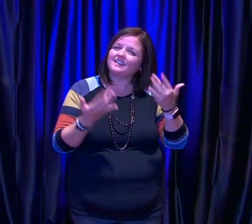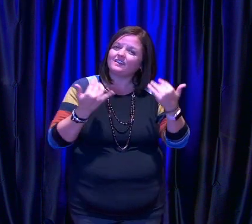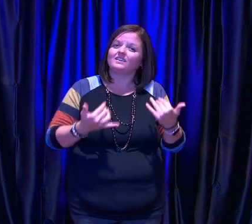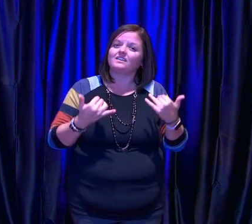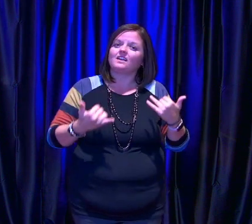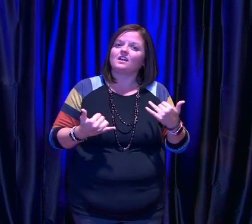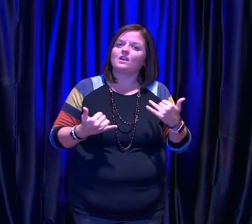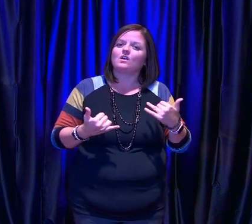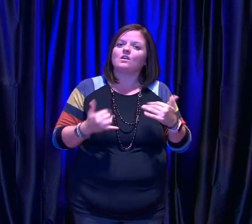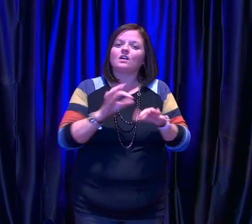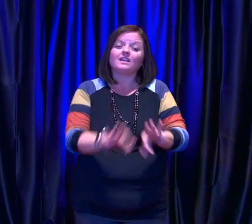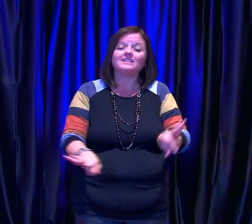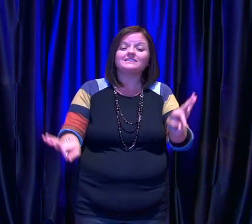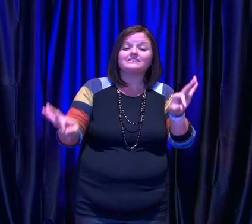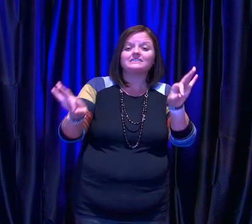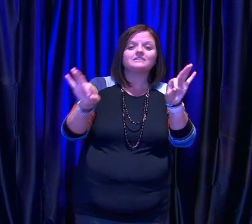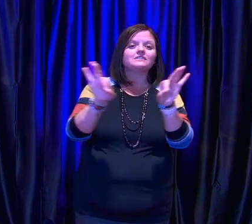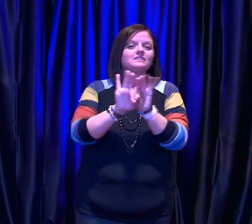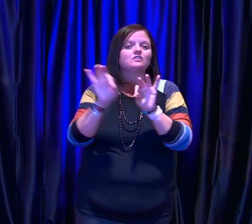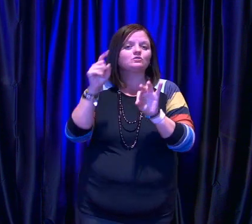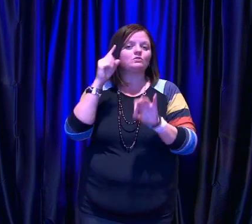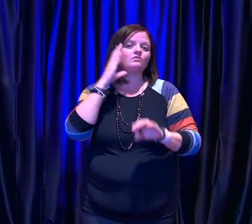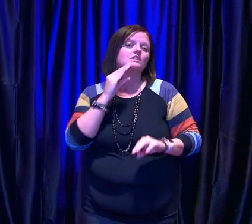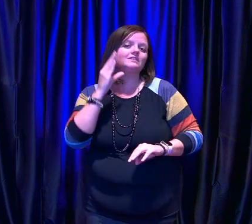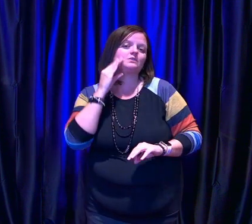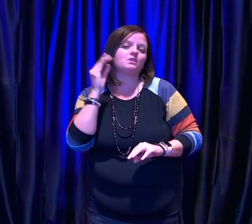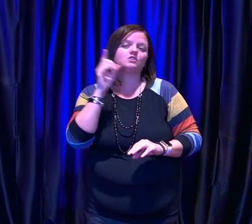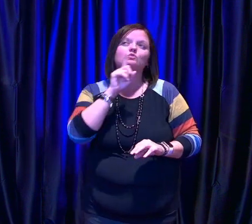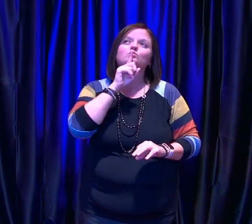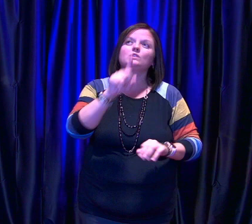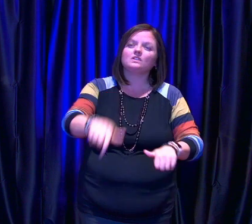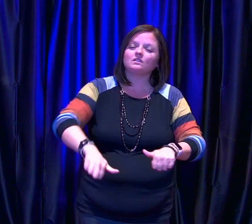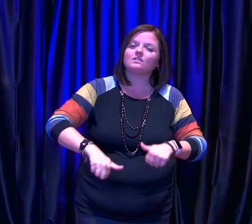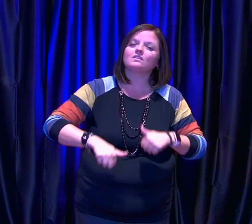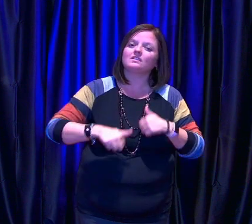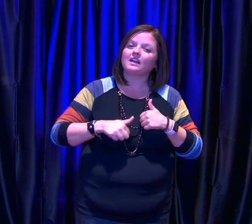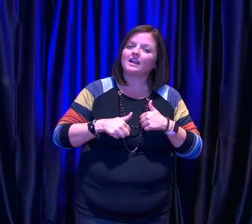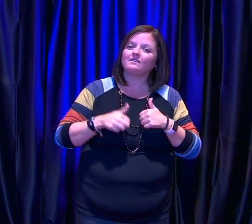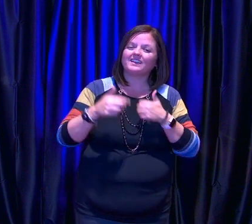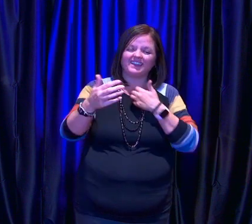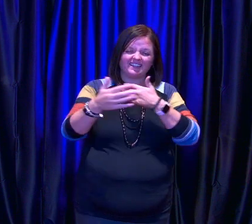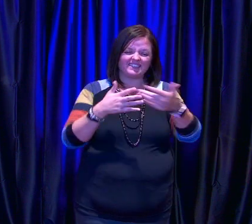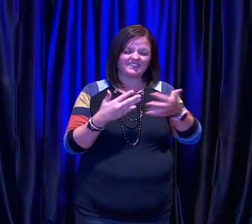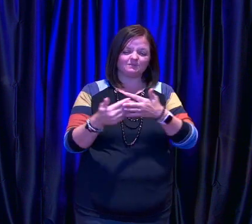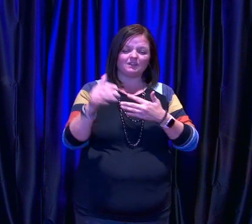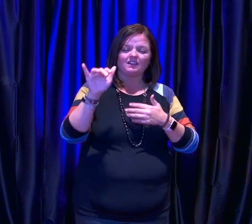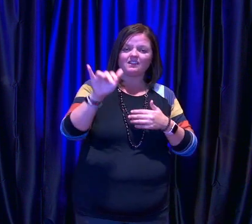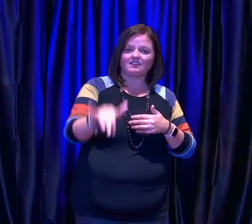are essential to experiencing real life and in spite of that the word of God